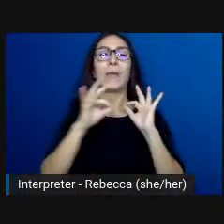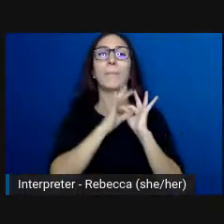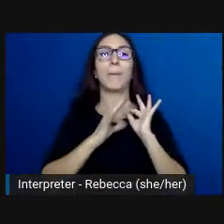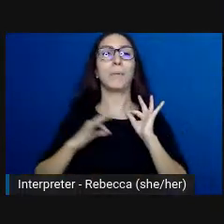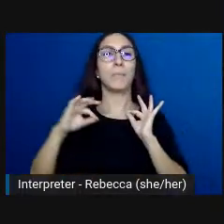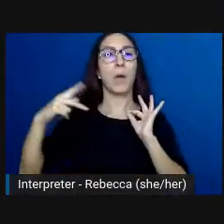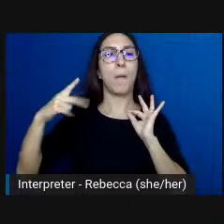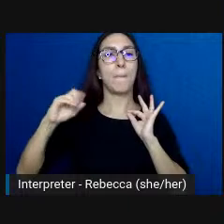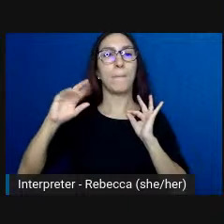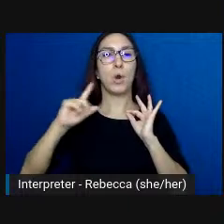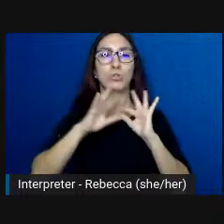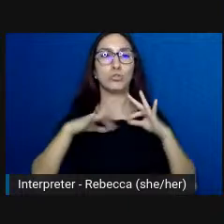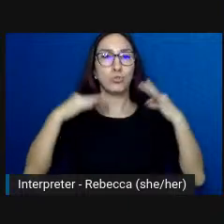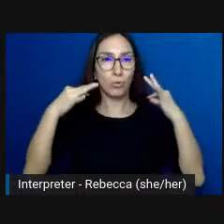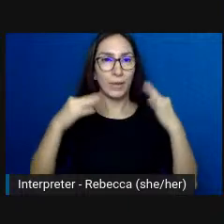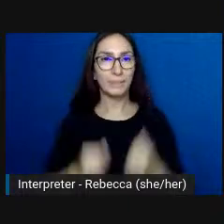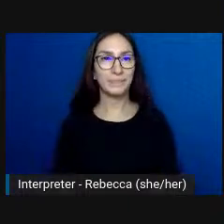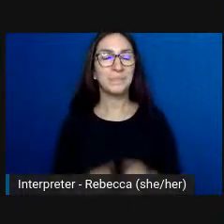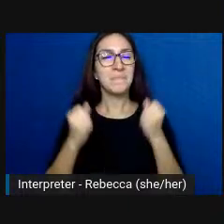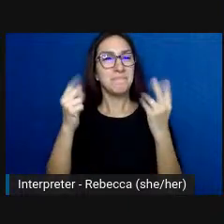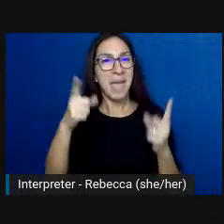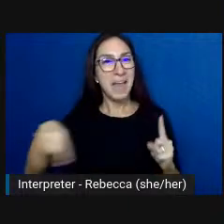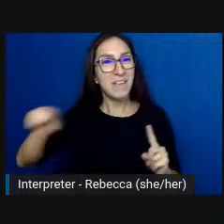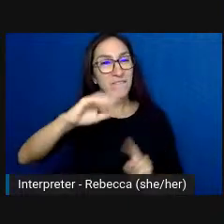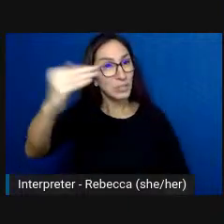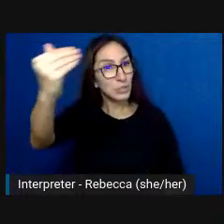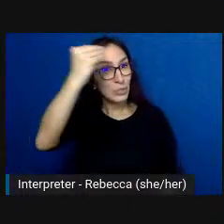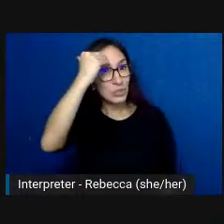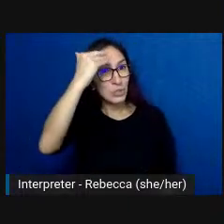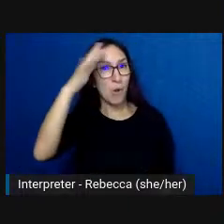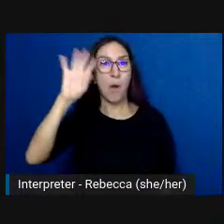I am wearing a blue, short-sleeved laser with a pink top and pearl jewelry.